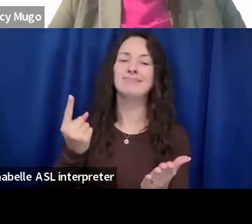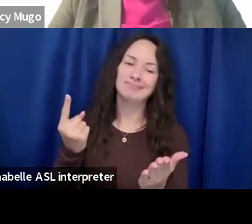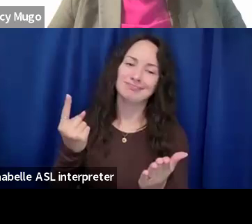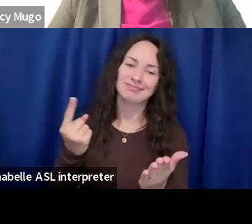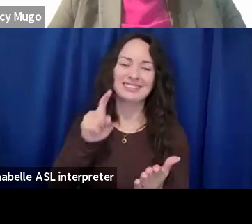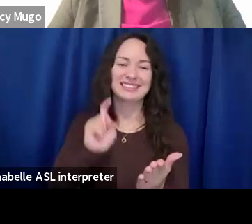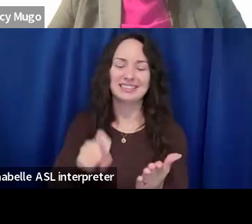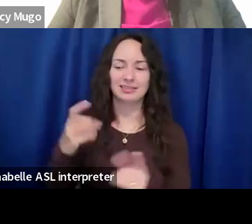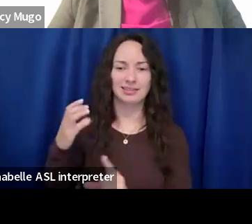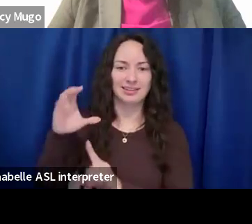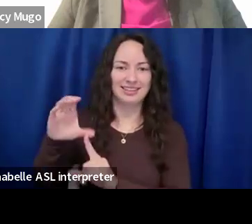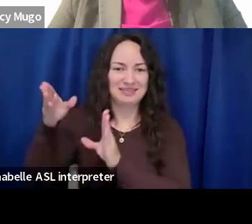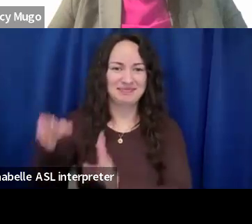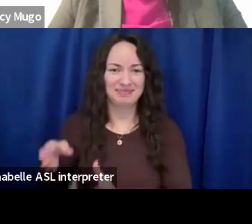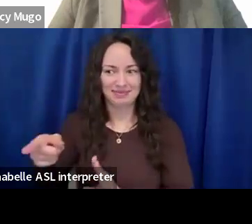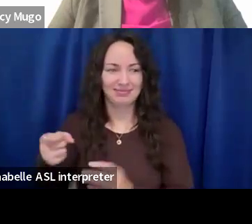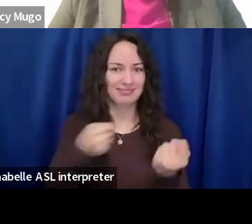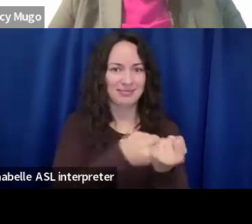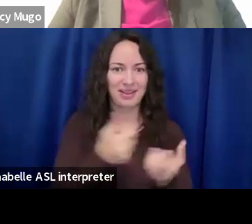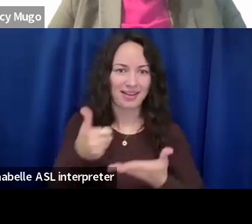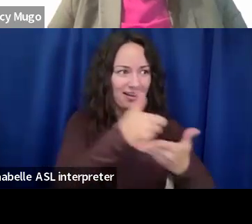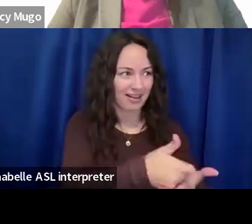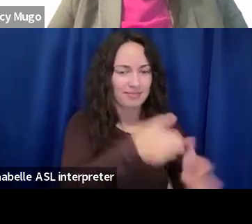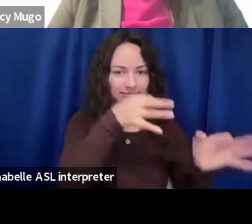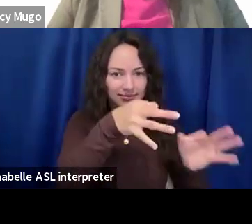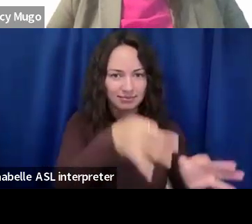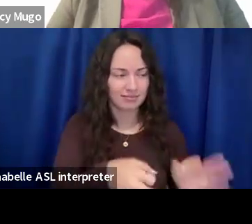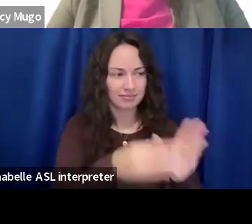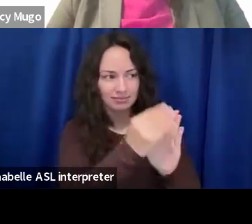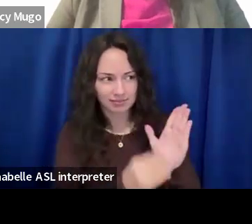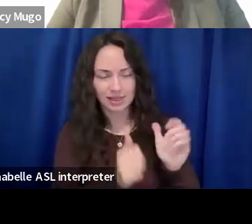a dedicated person to help them and want them to the process or even sit down